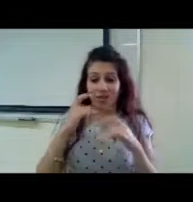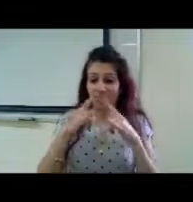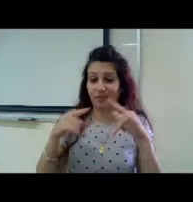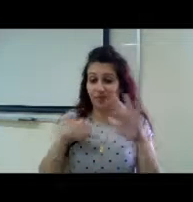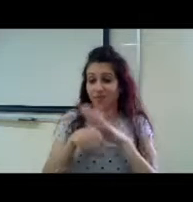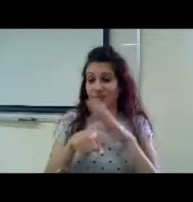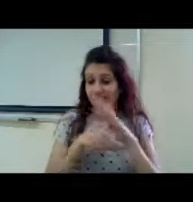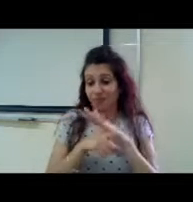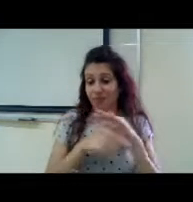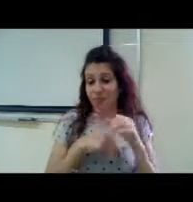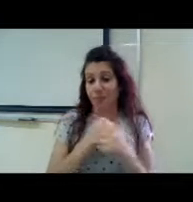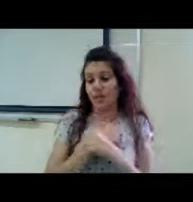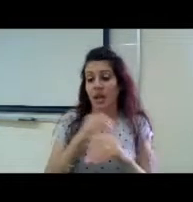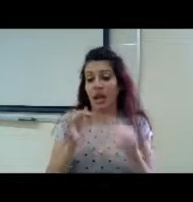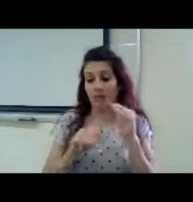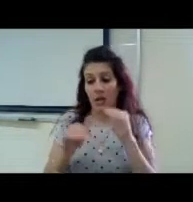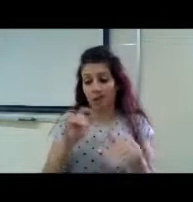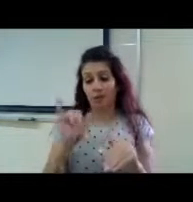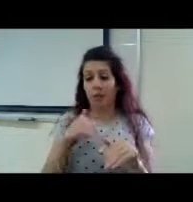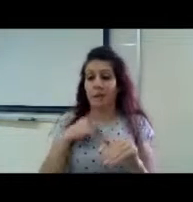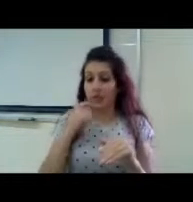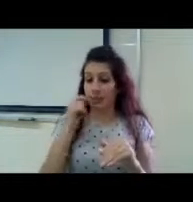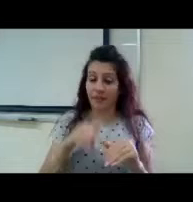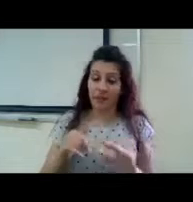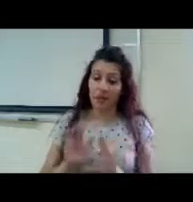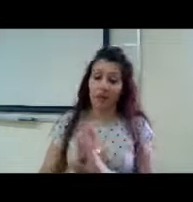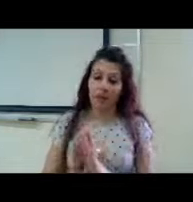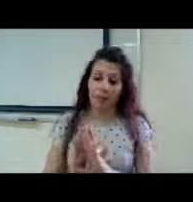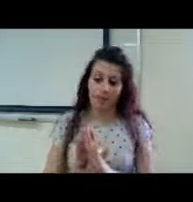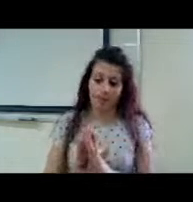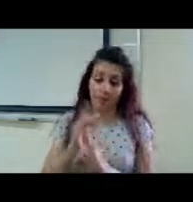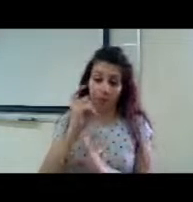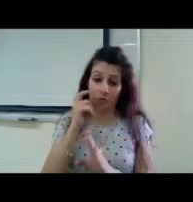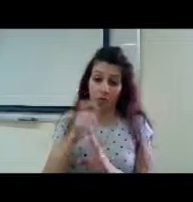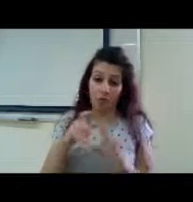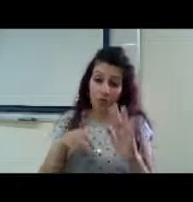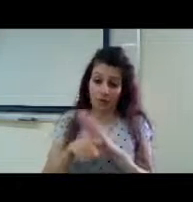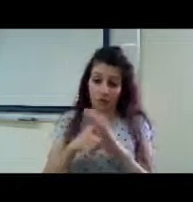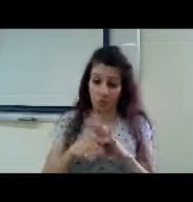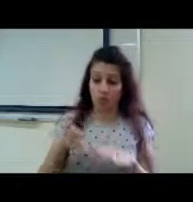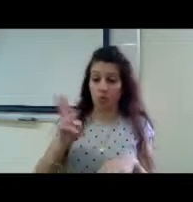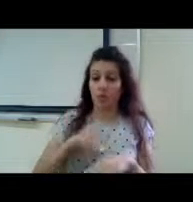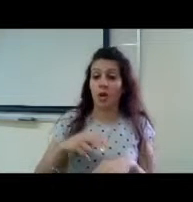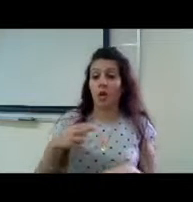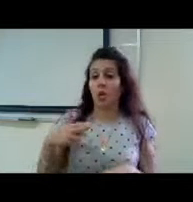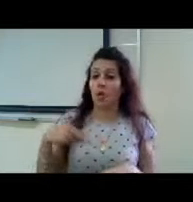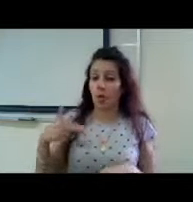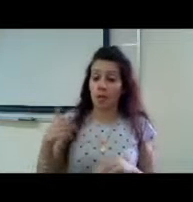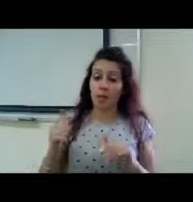around 85% of the words refugee under UNHCR demanded are hosted in developing